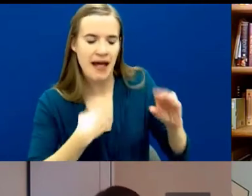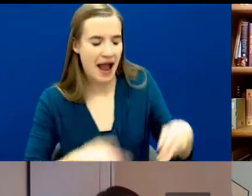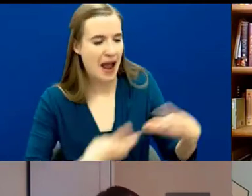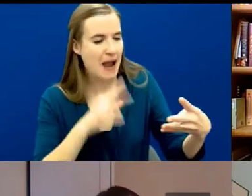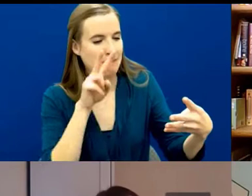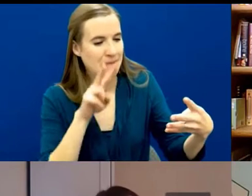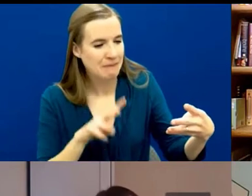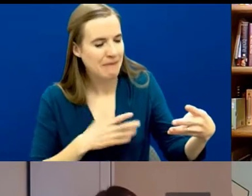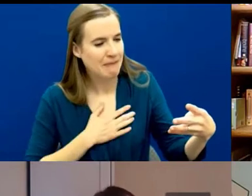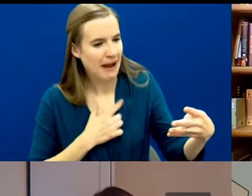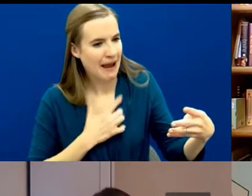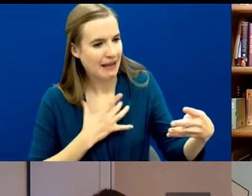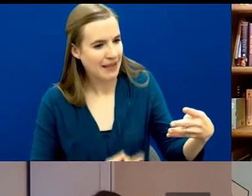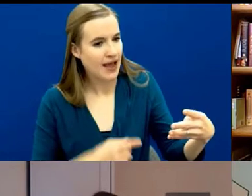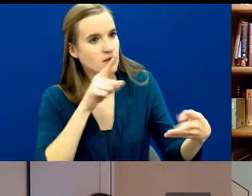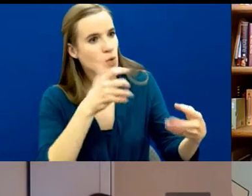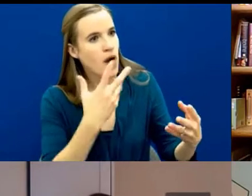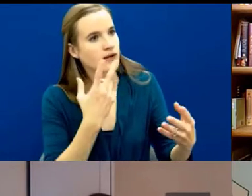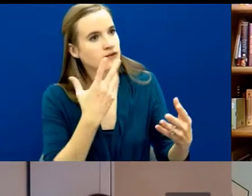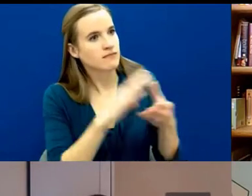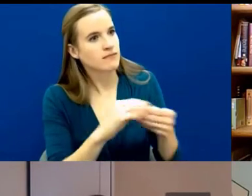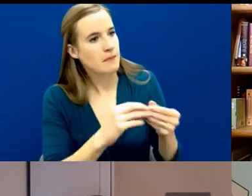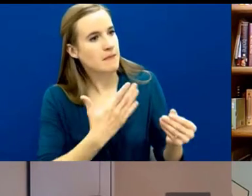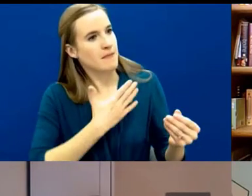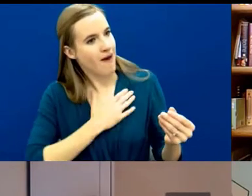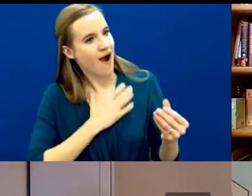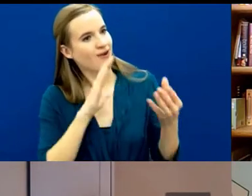my story from my eight year old perspective. And I thought that was